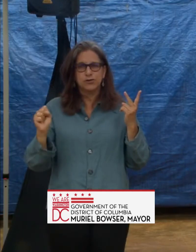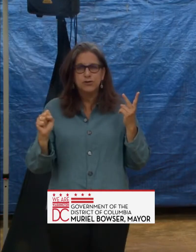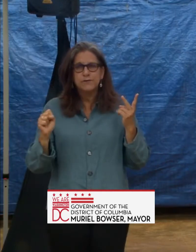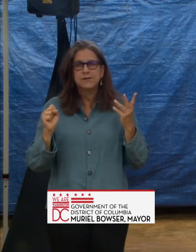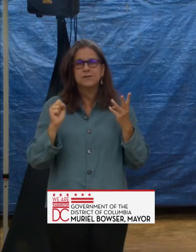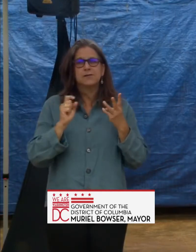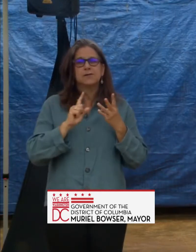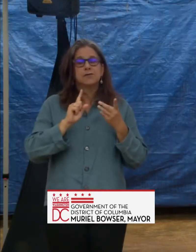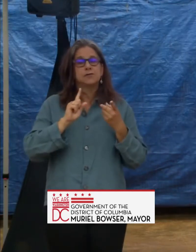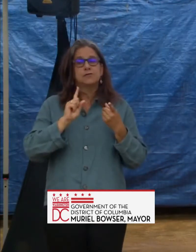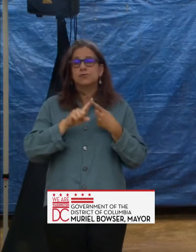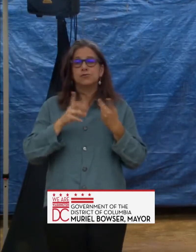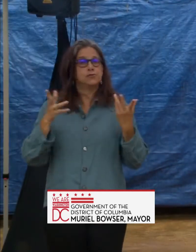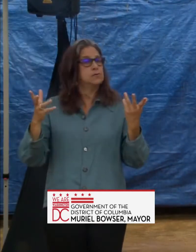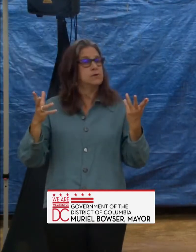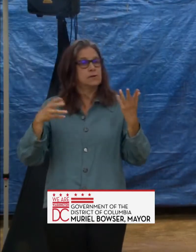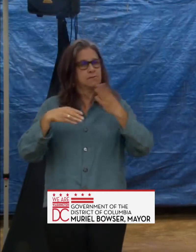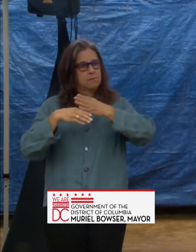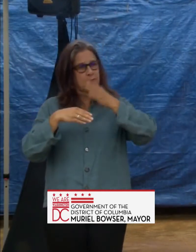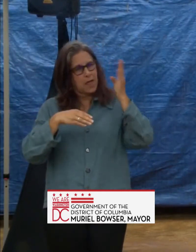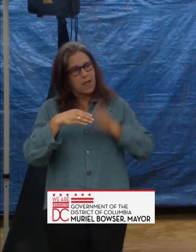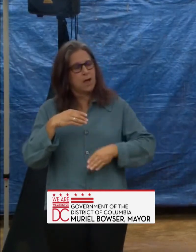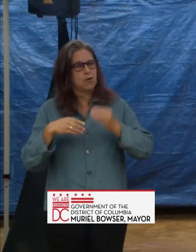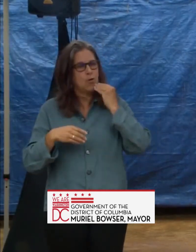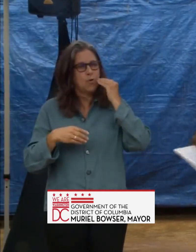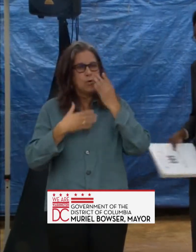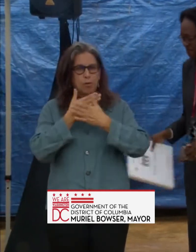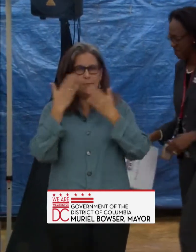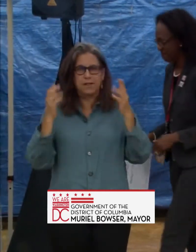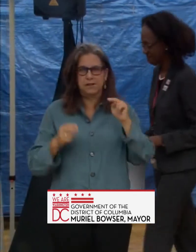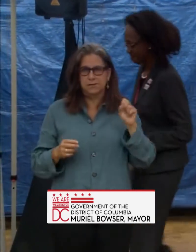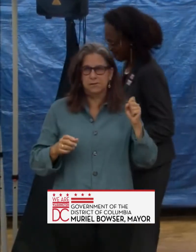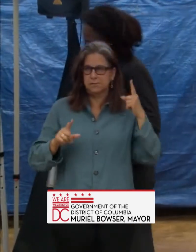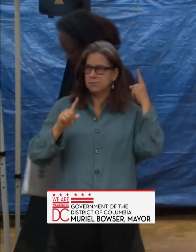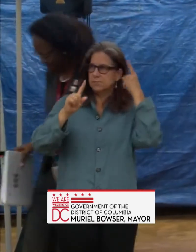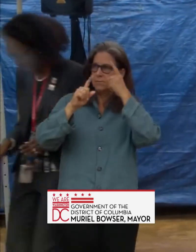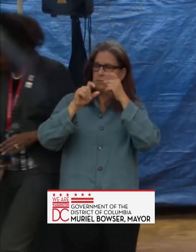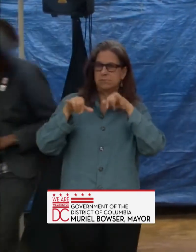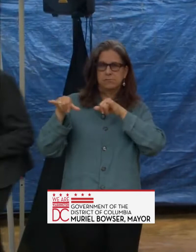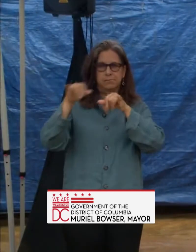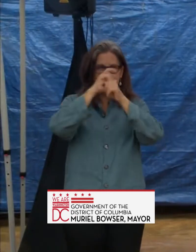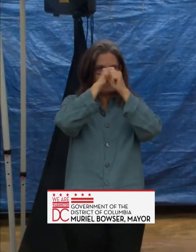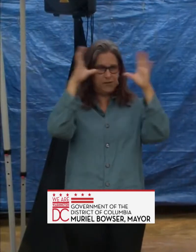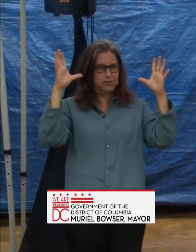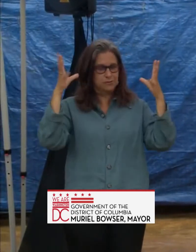THANK YOU. THANK YOU, GREER! THANK YOU, MAYOR. THANK YOU, THANK YOU.